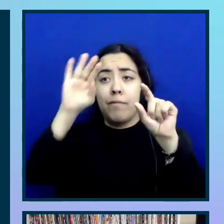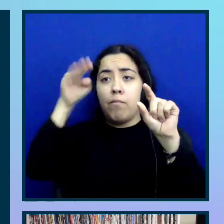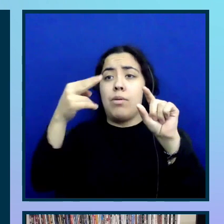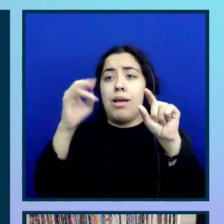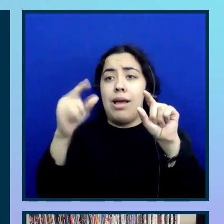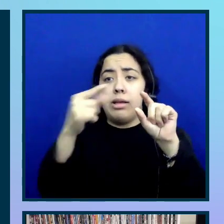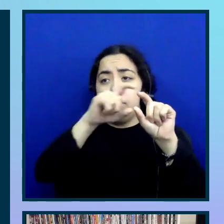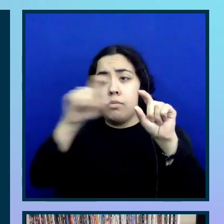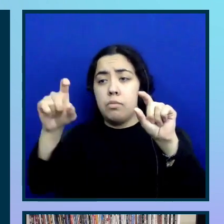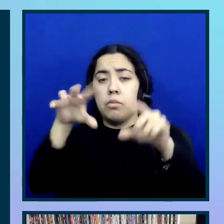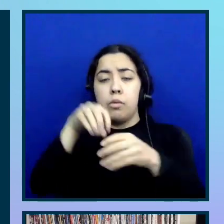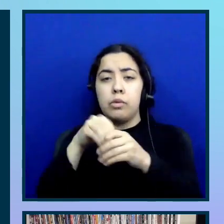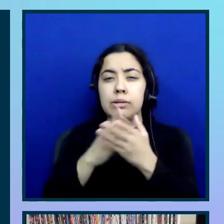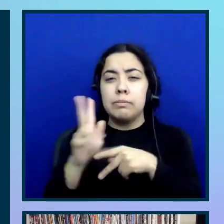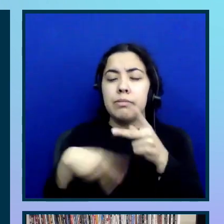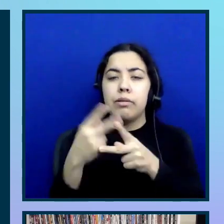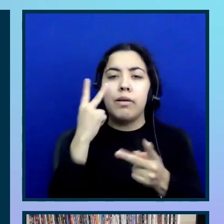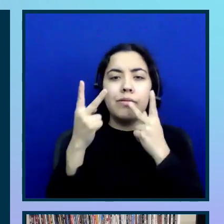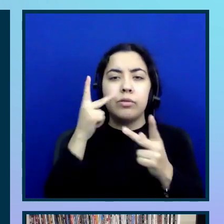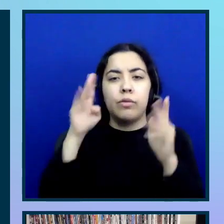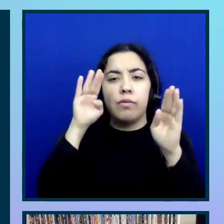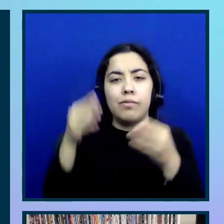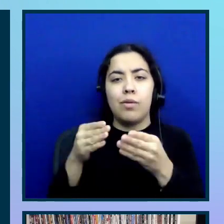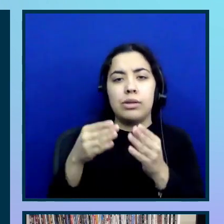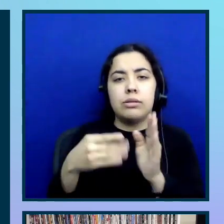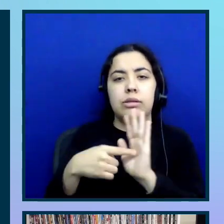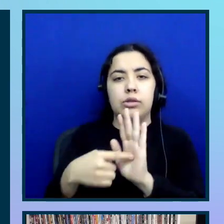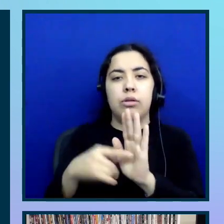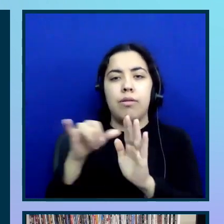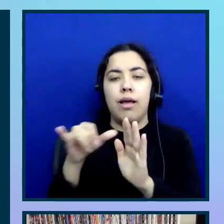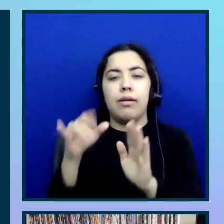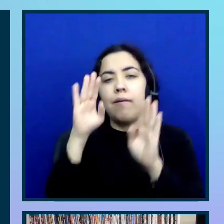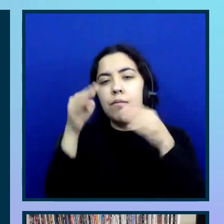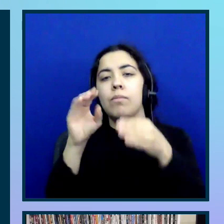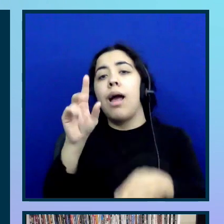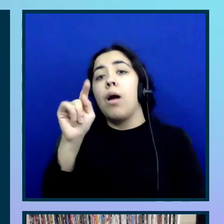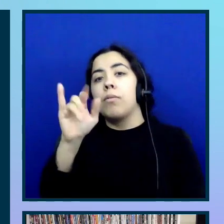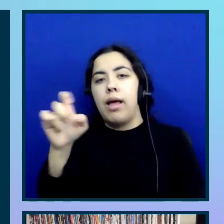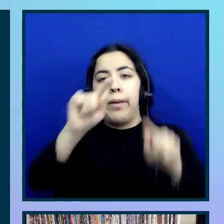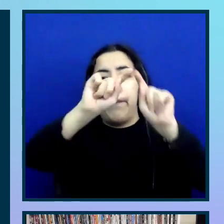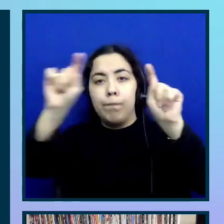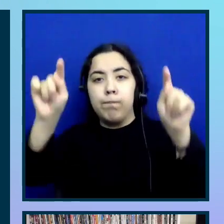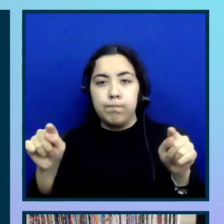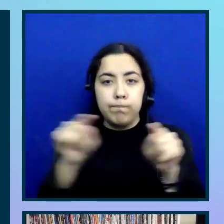it would include some sort of visual focus indicator such as a focus outline. And if no outline is present